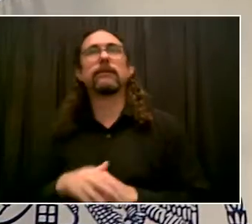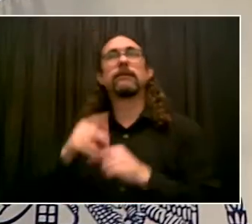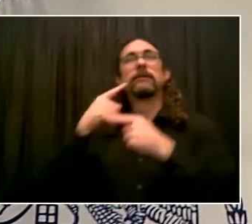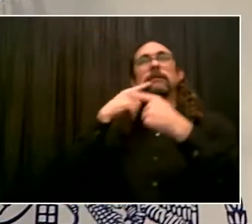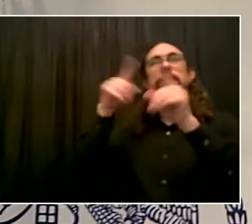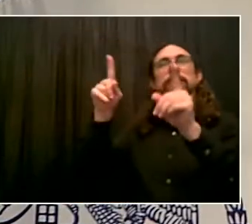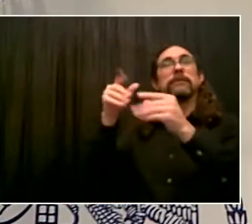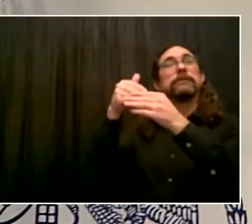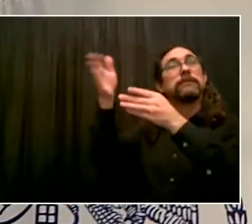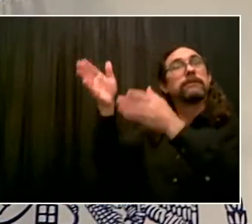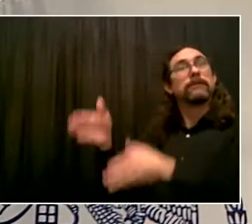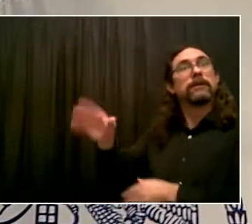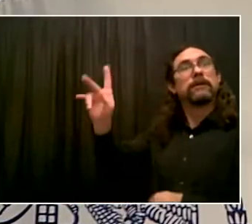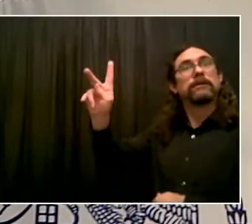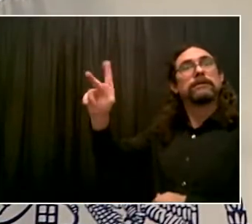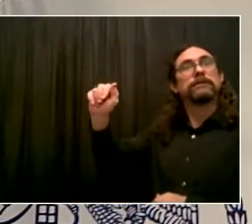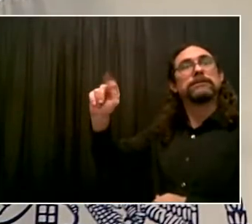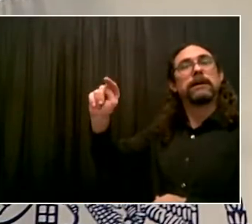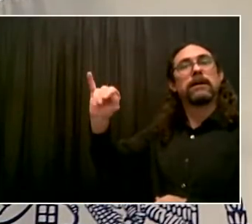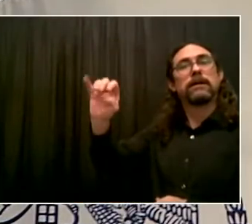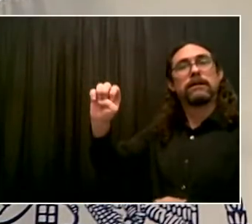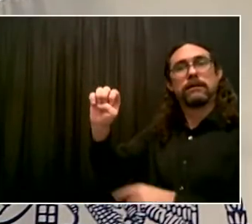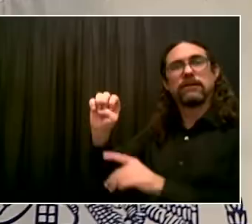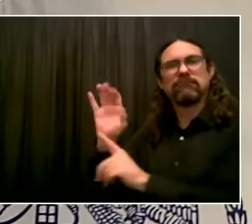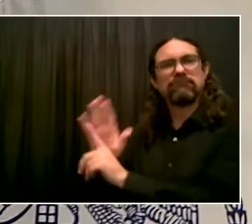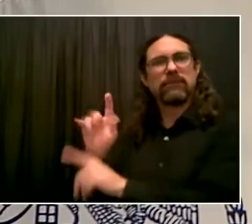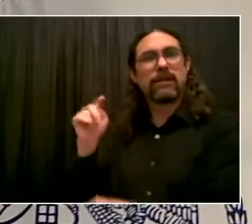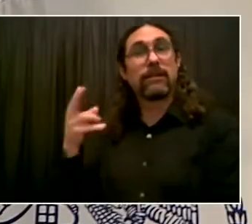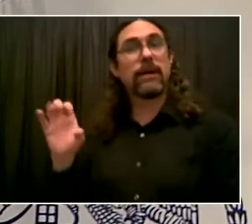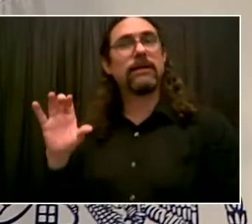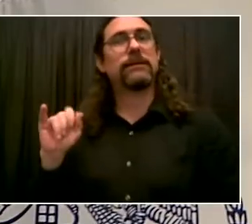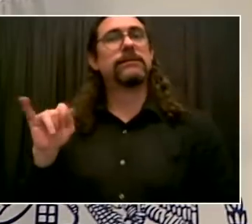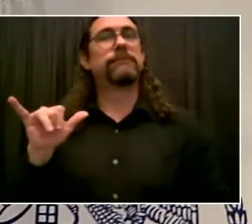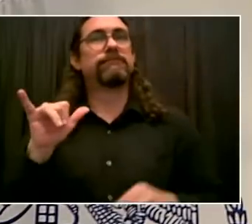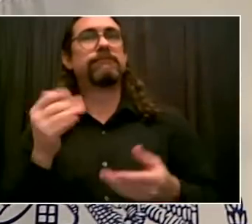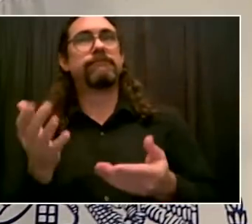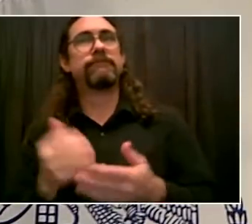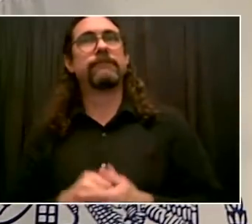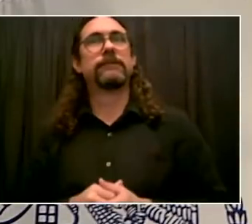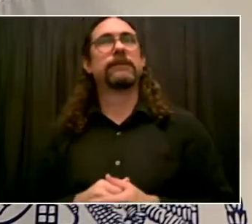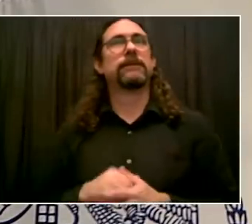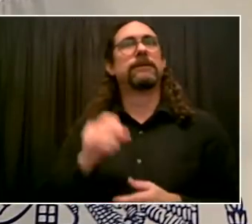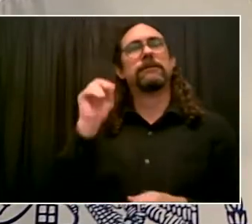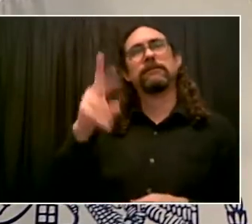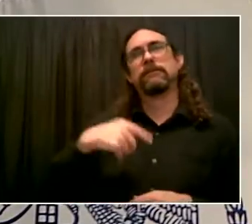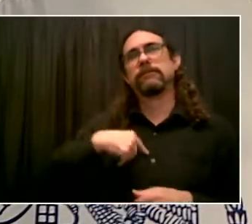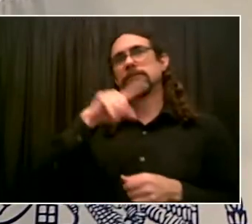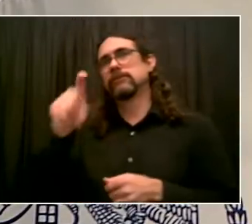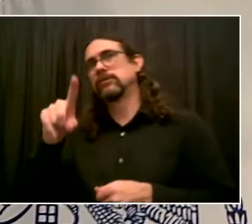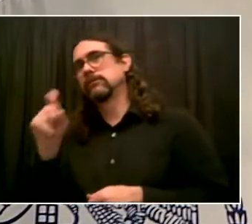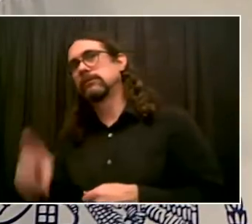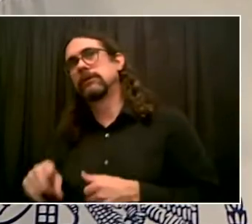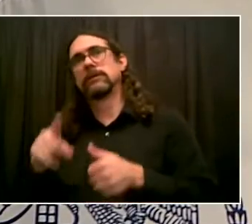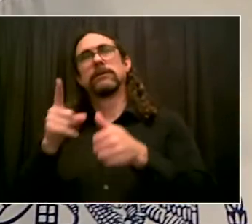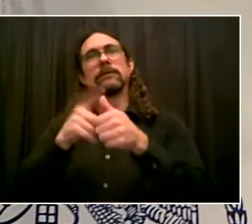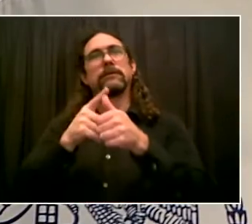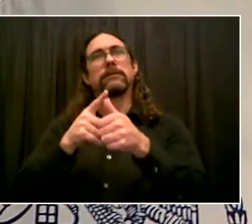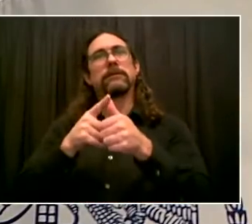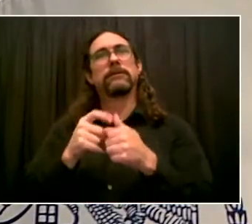GOOD MORNING, MR. MAYOR. I WANT TO ASK ABT OUTWO AGENCIES THAT ARE NOT PRIVATE NECESSARILY BUT